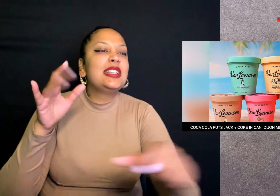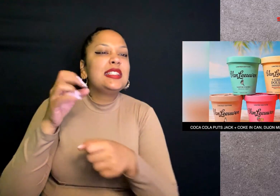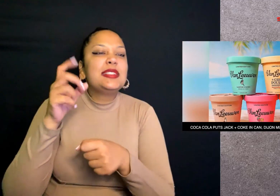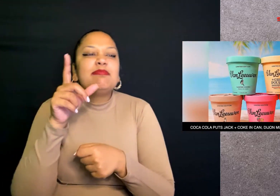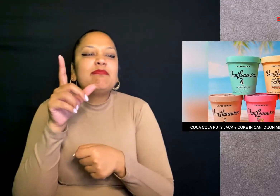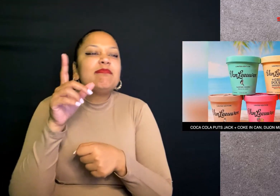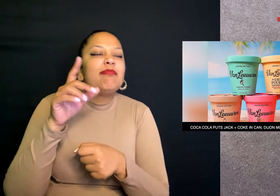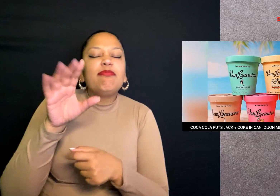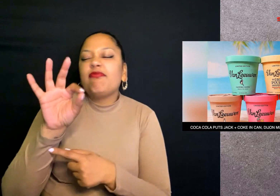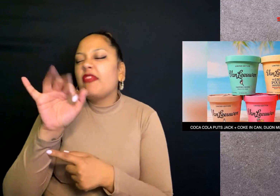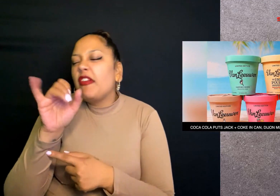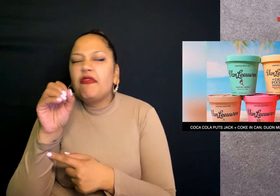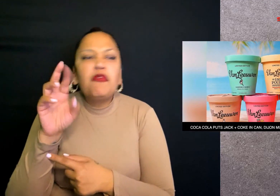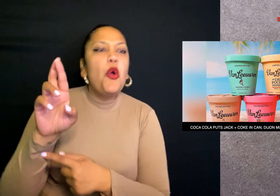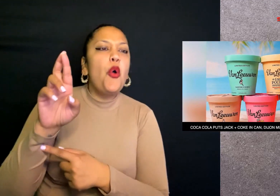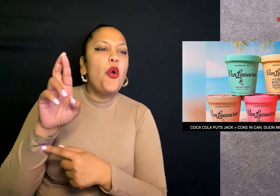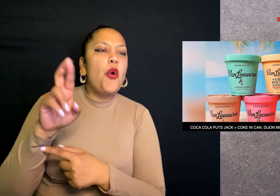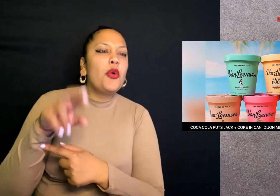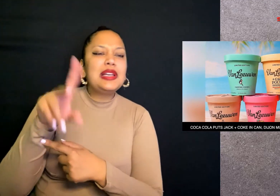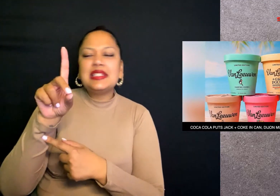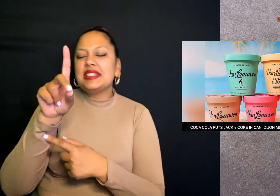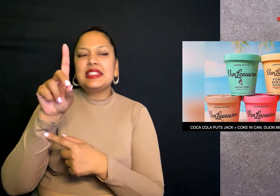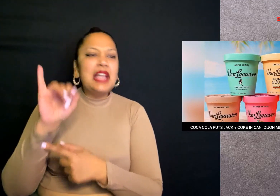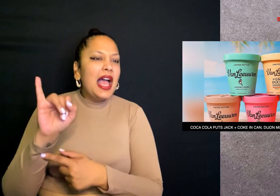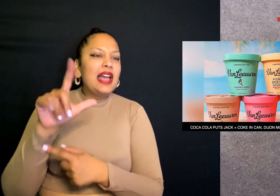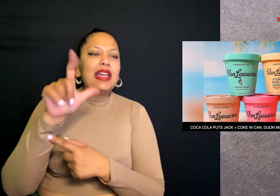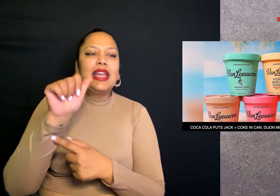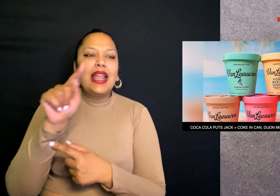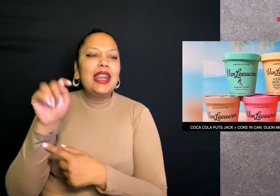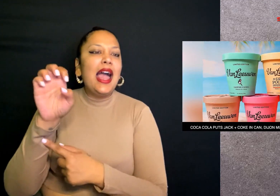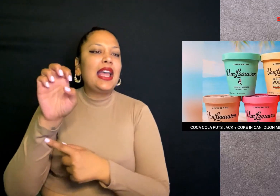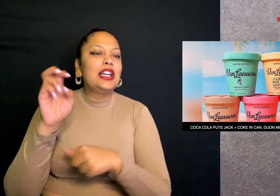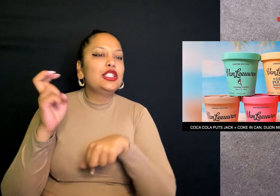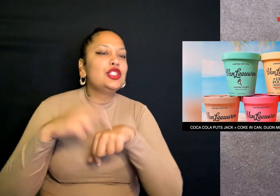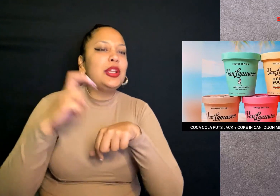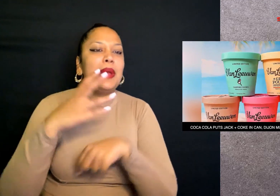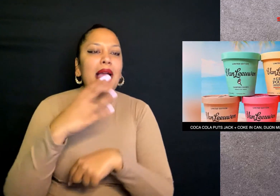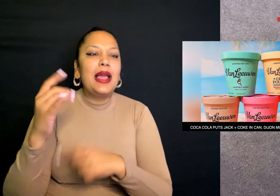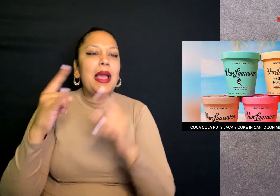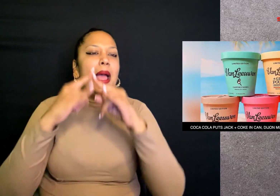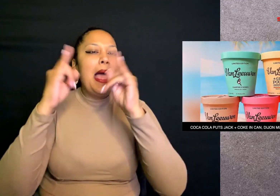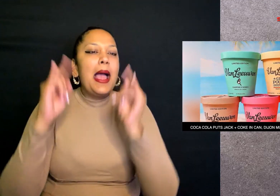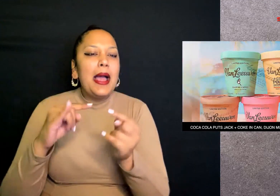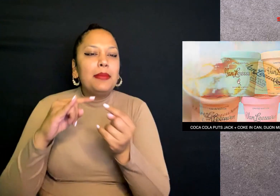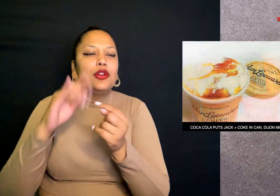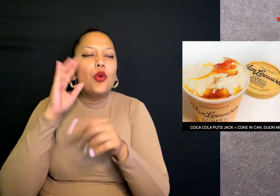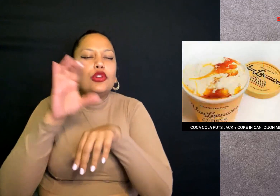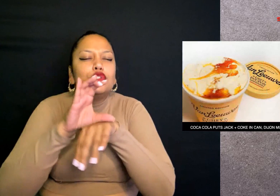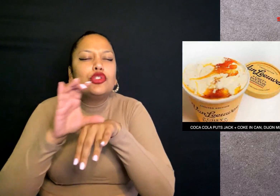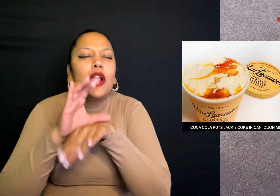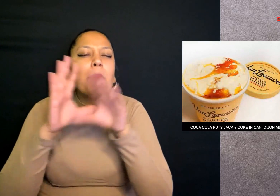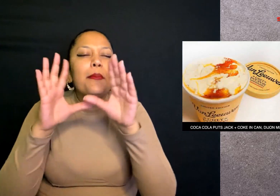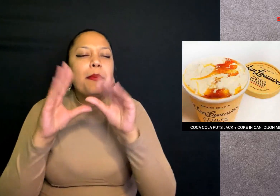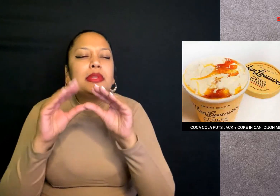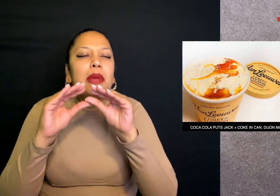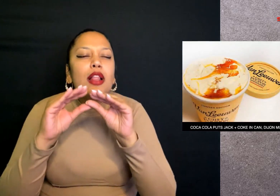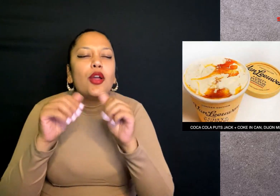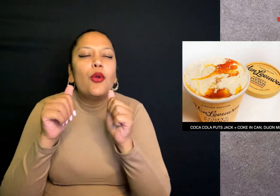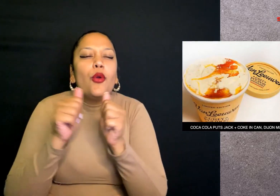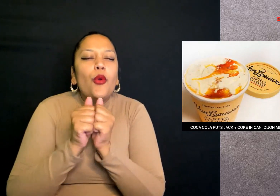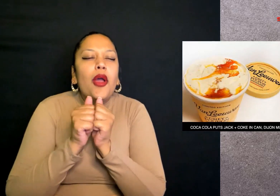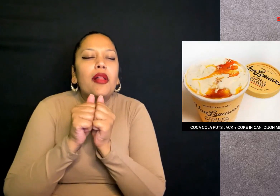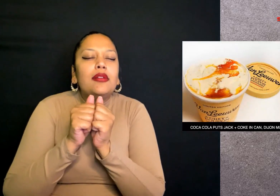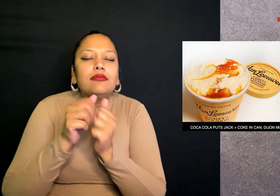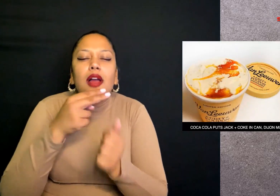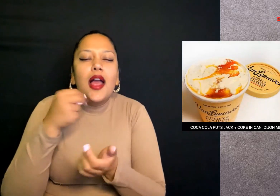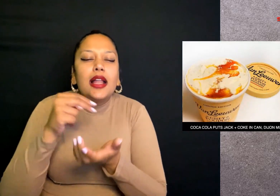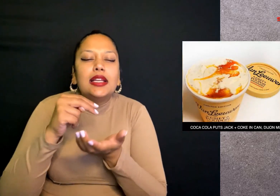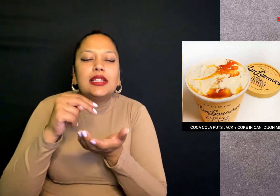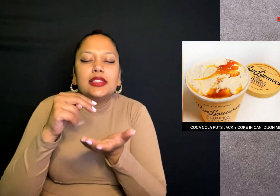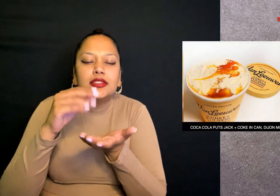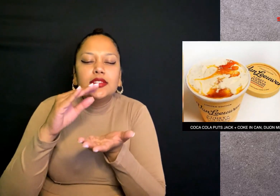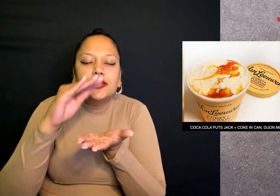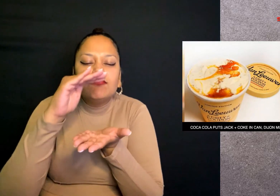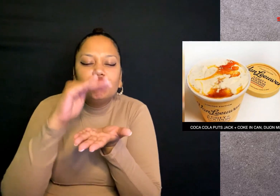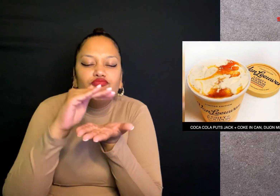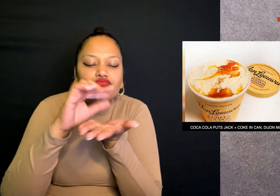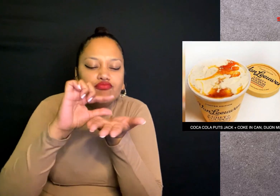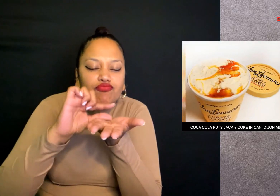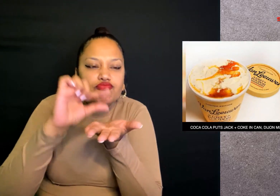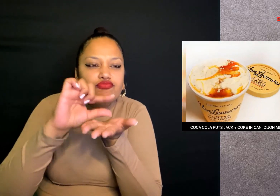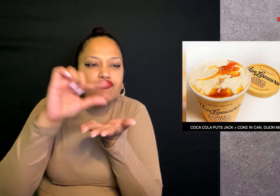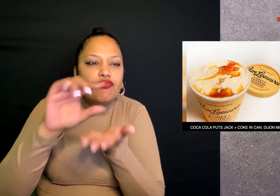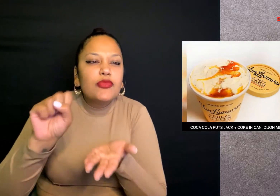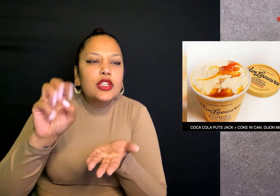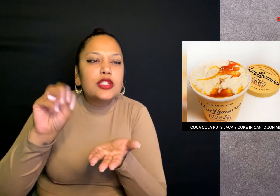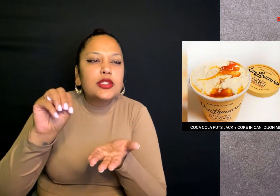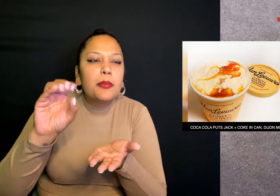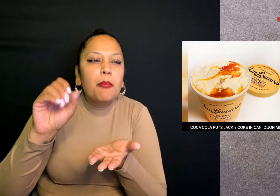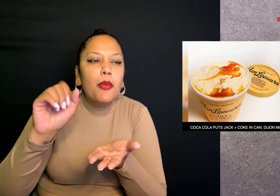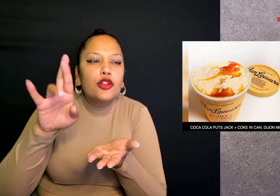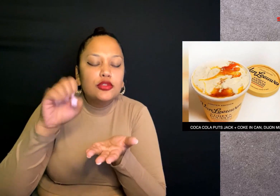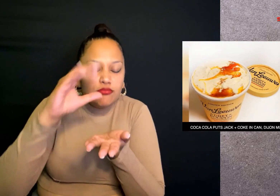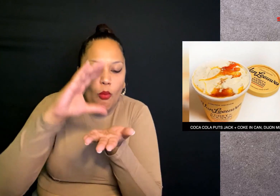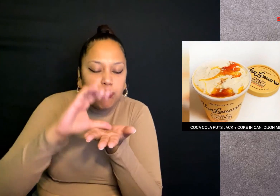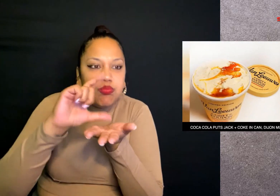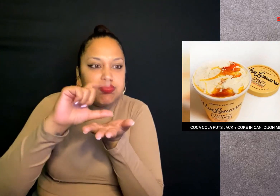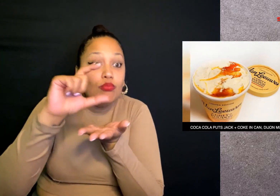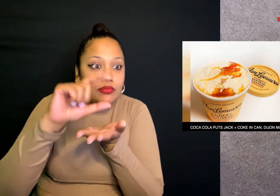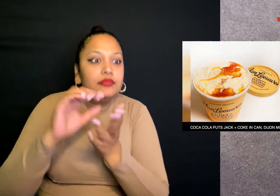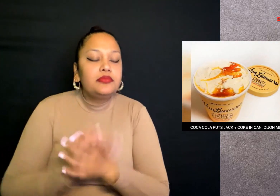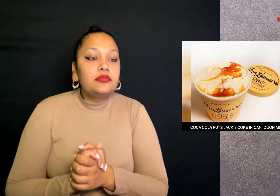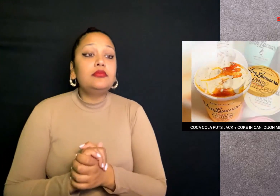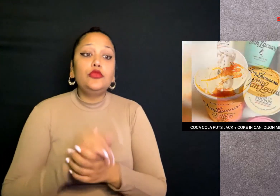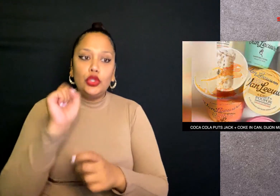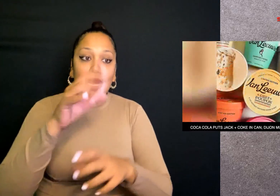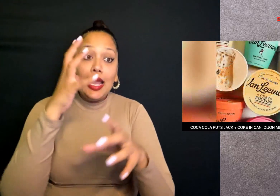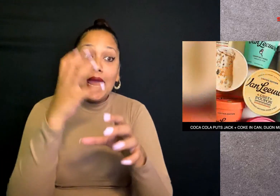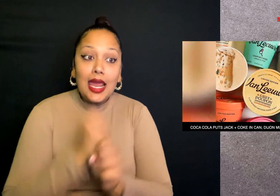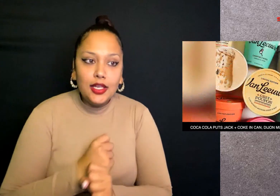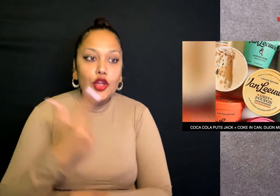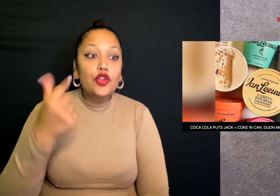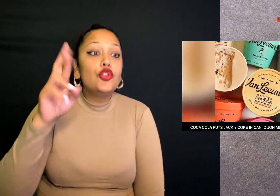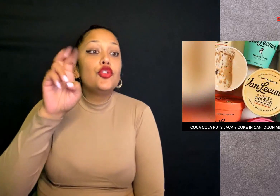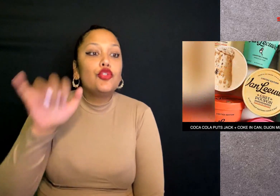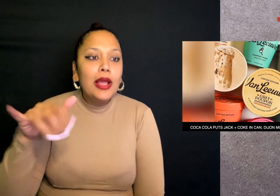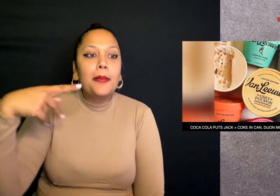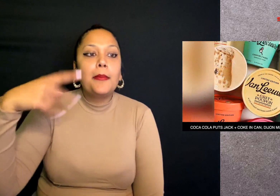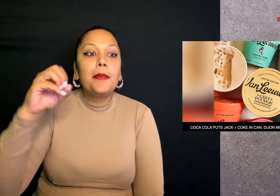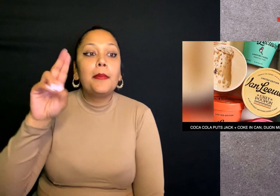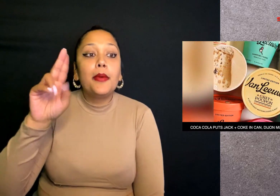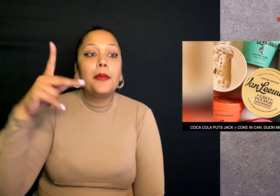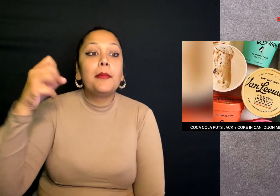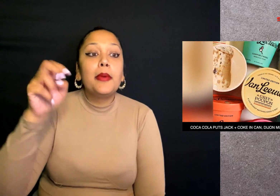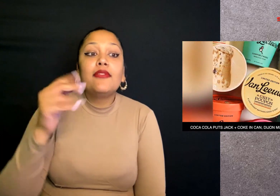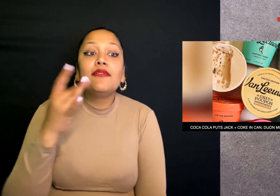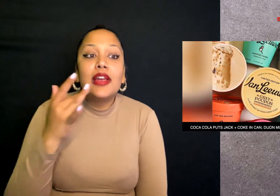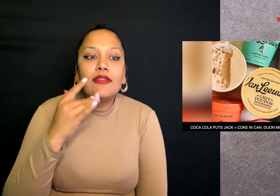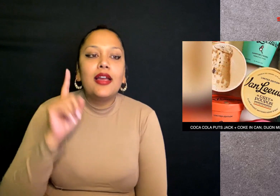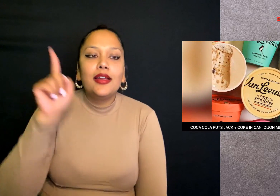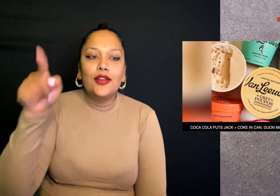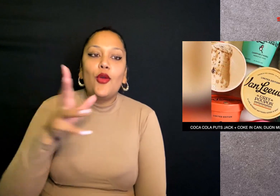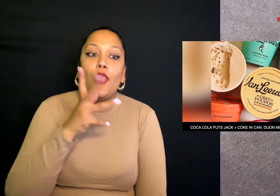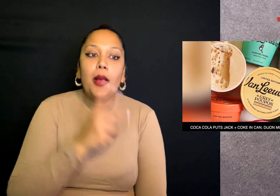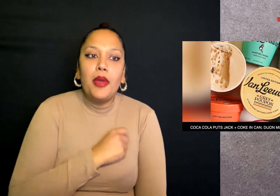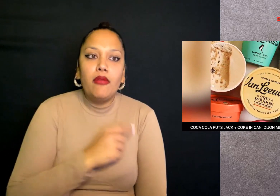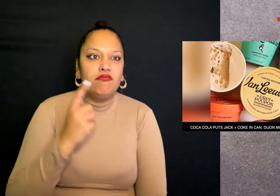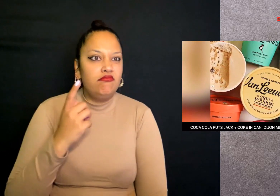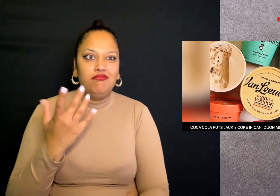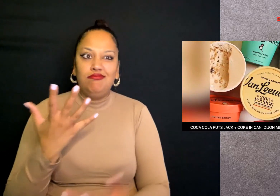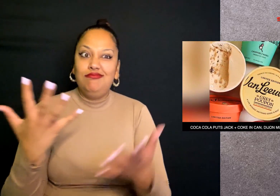di latte latte chip and campfire s'mores you can get the Grey Poupon flavor at Walmart